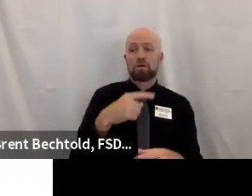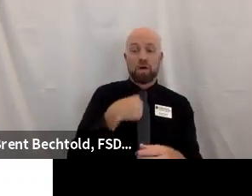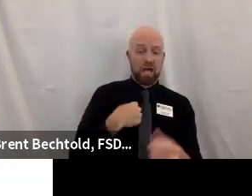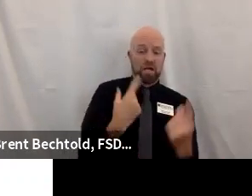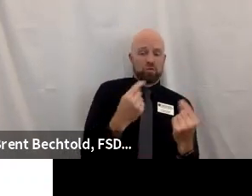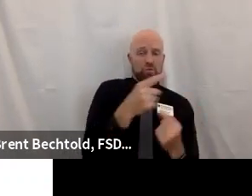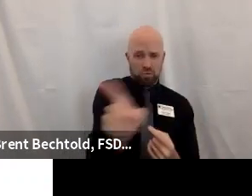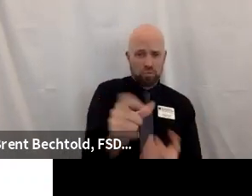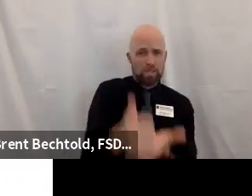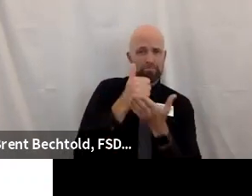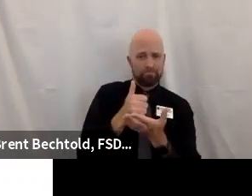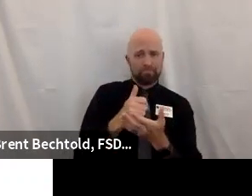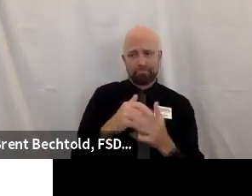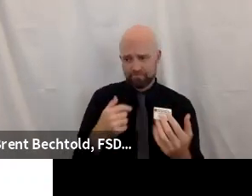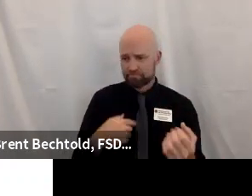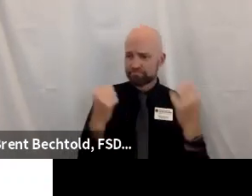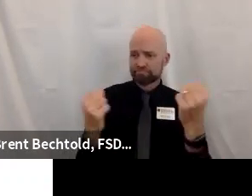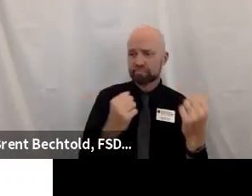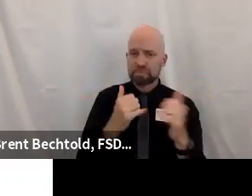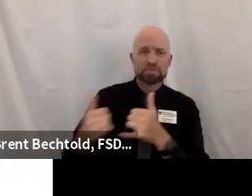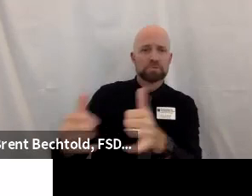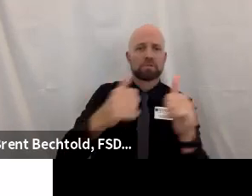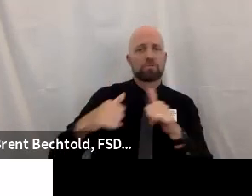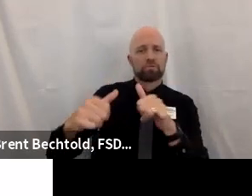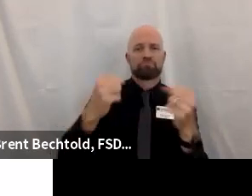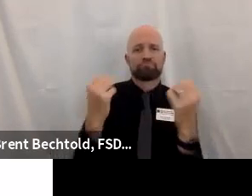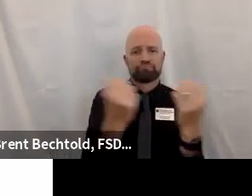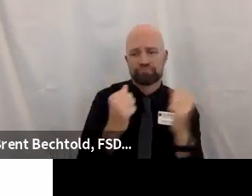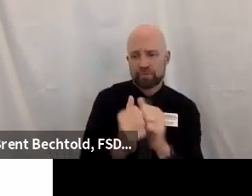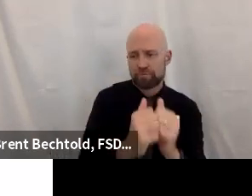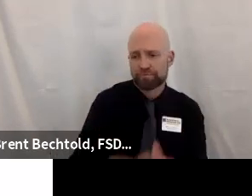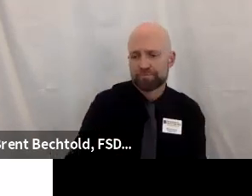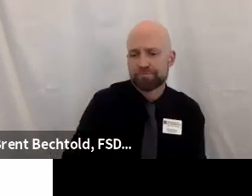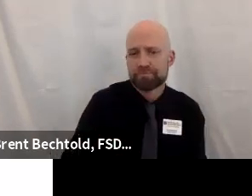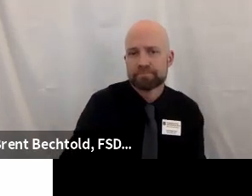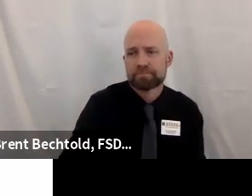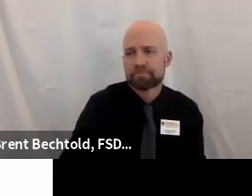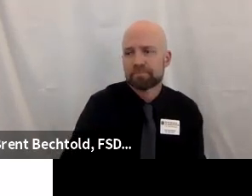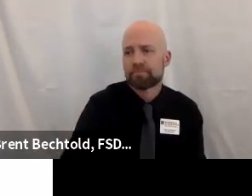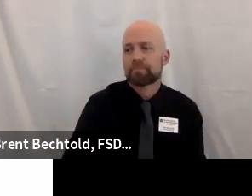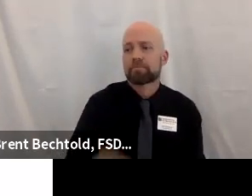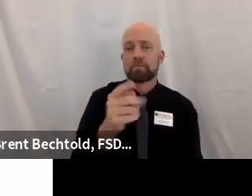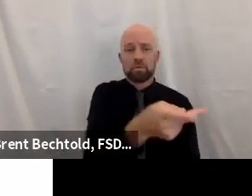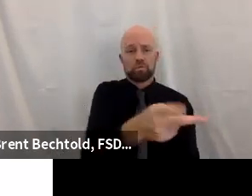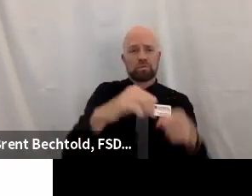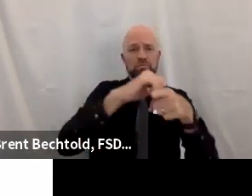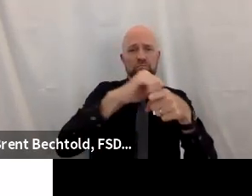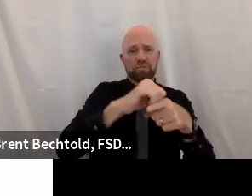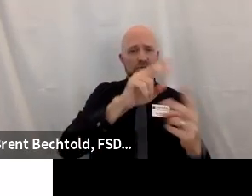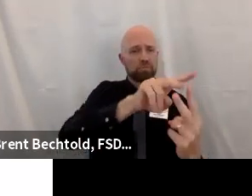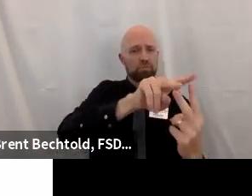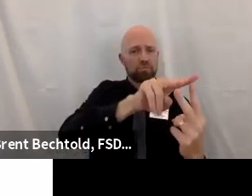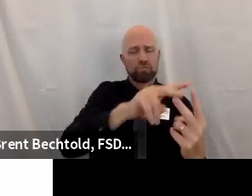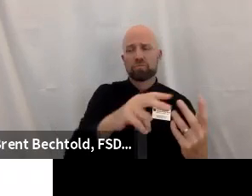You do, or I do and you help. We do readings together.